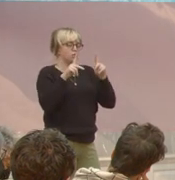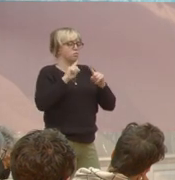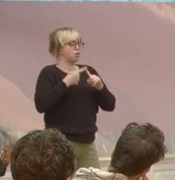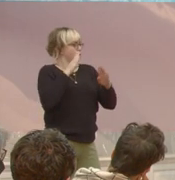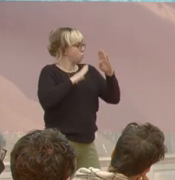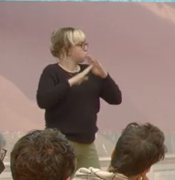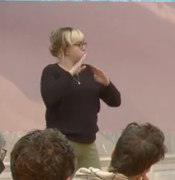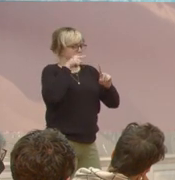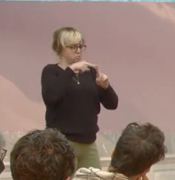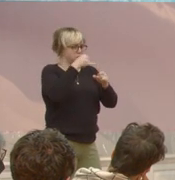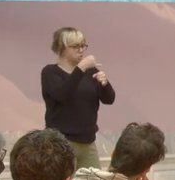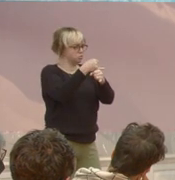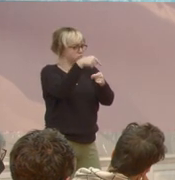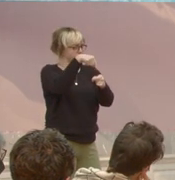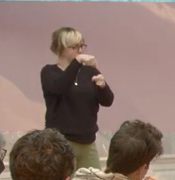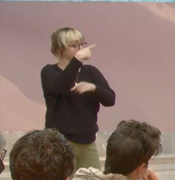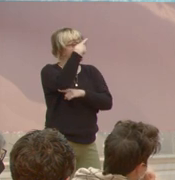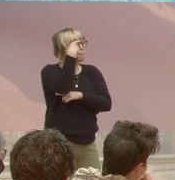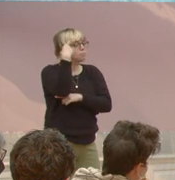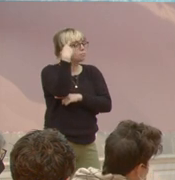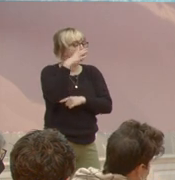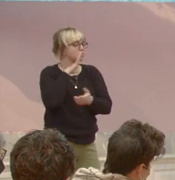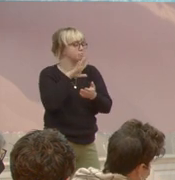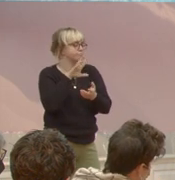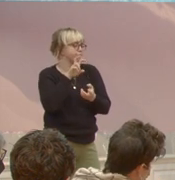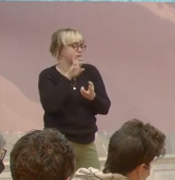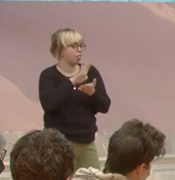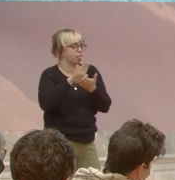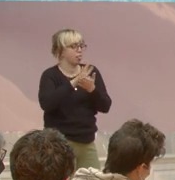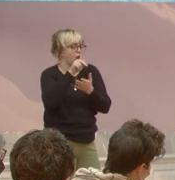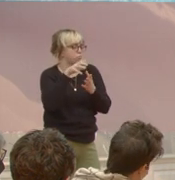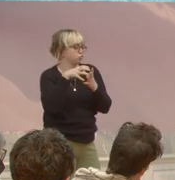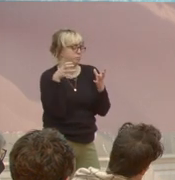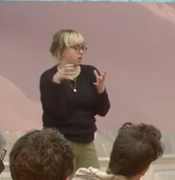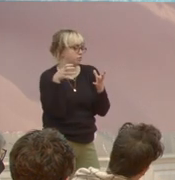institutions, because it'd be cleaned up too much. It'd be a